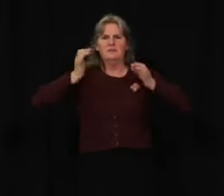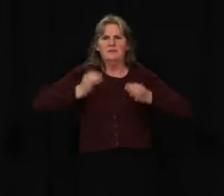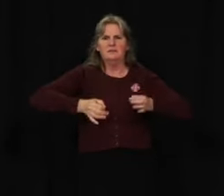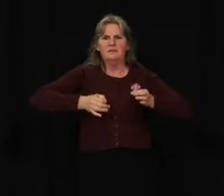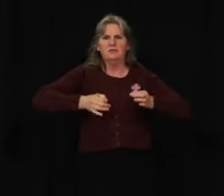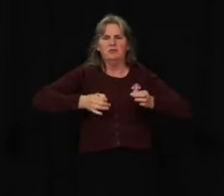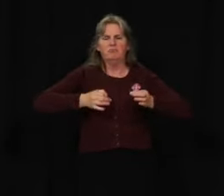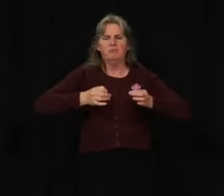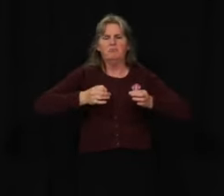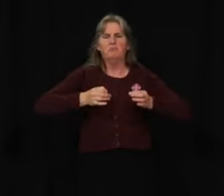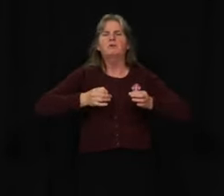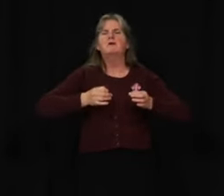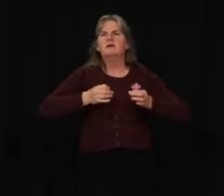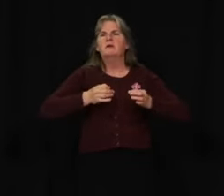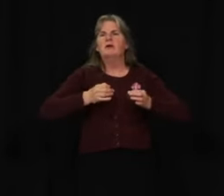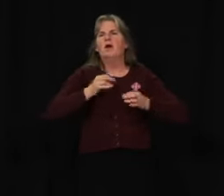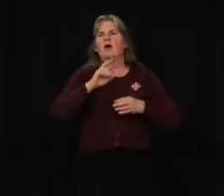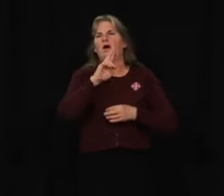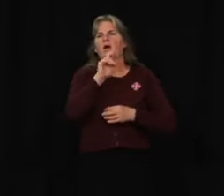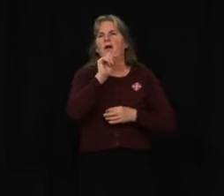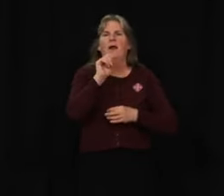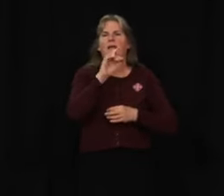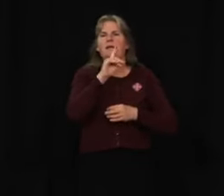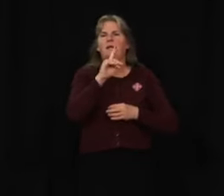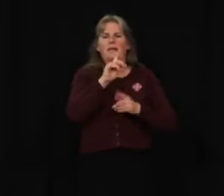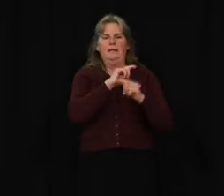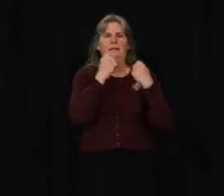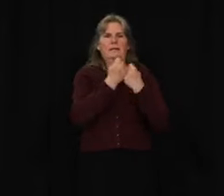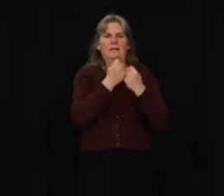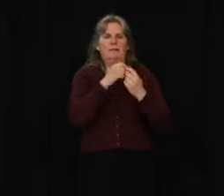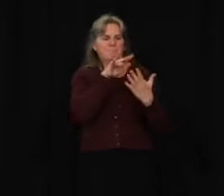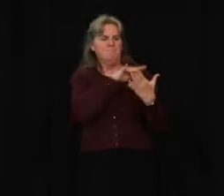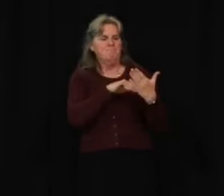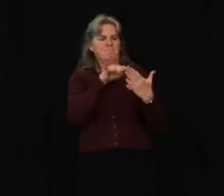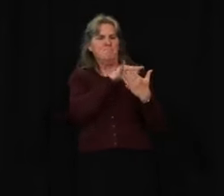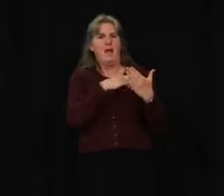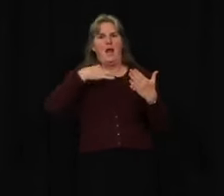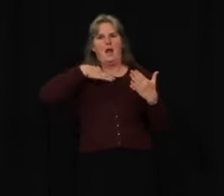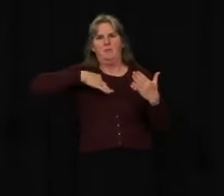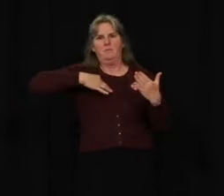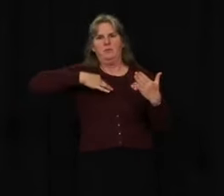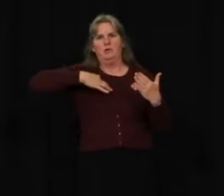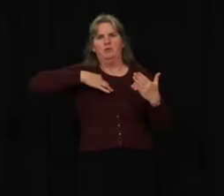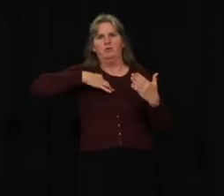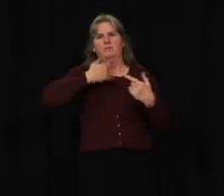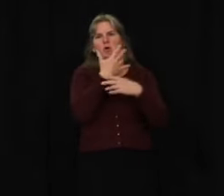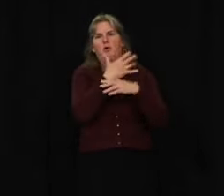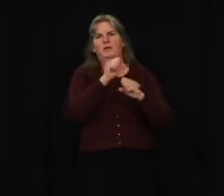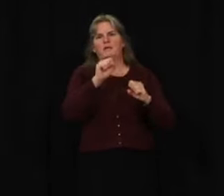That is why I really emphasized that we commit the timeframe tomorrow the transition period between phases, but not commit